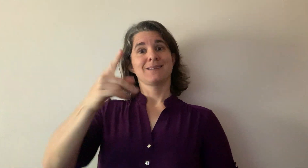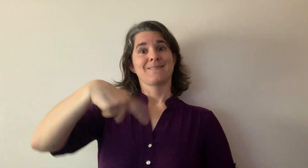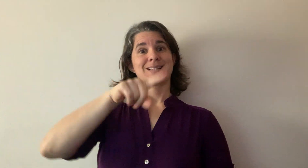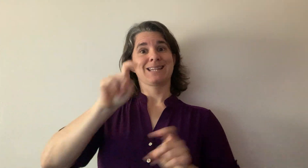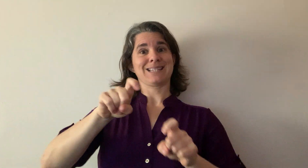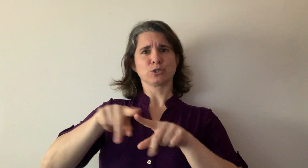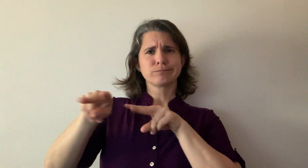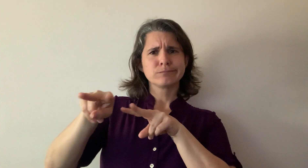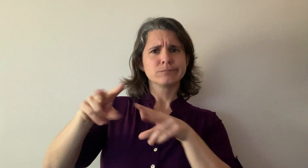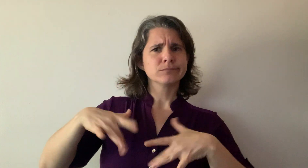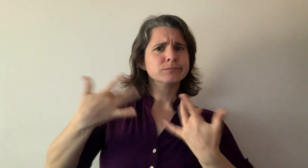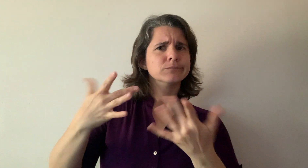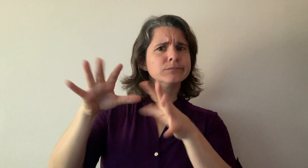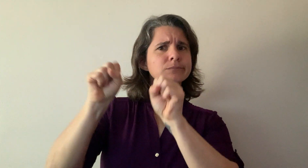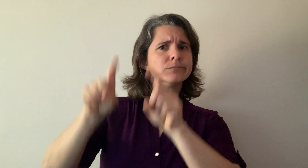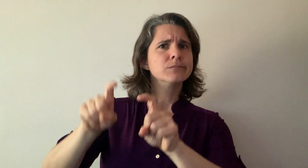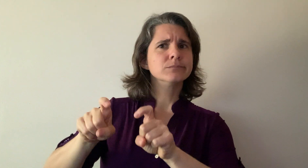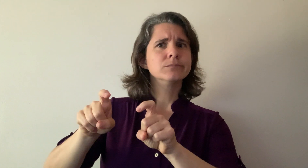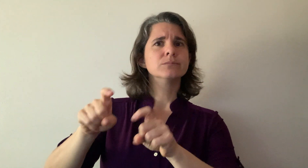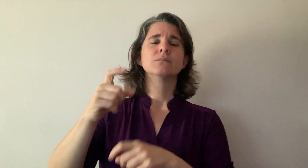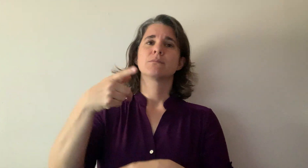If you need to monitor the students as they take a test